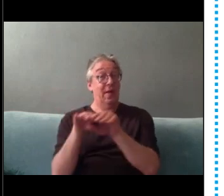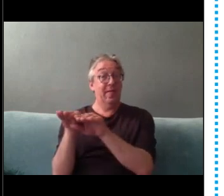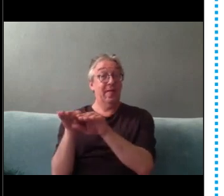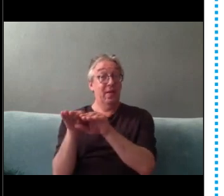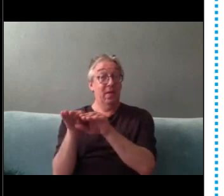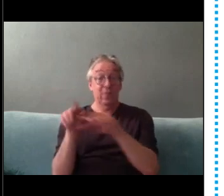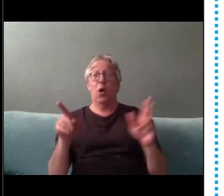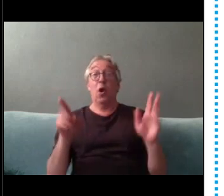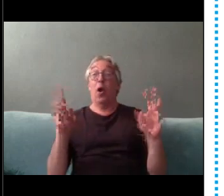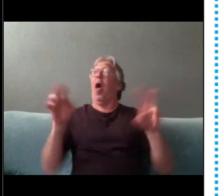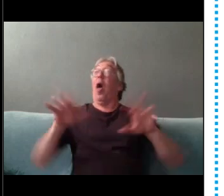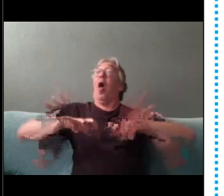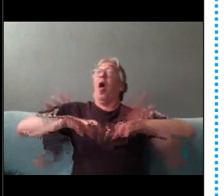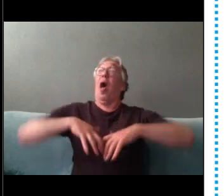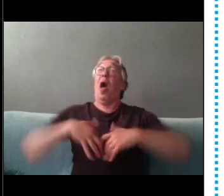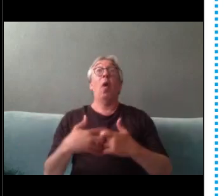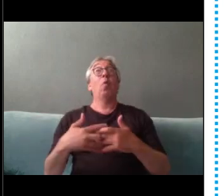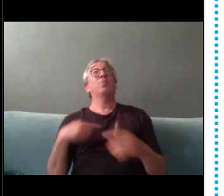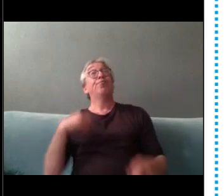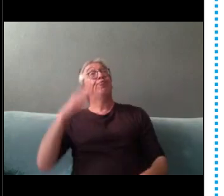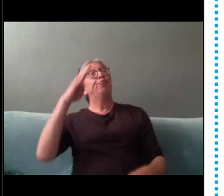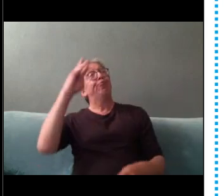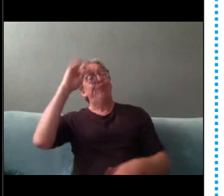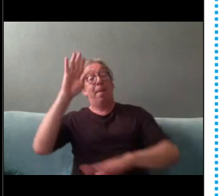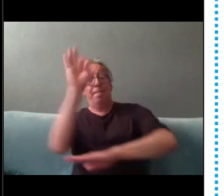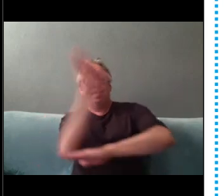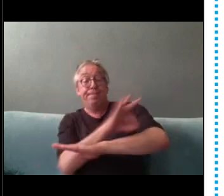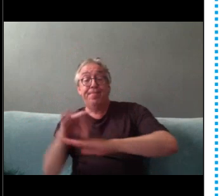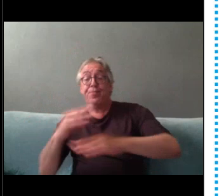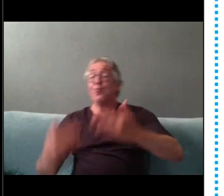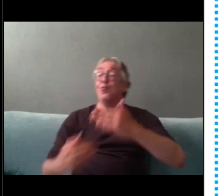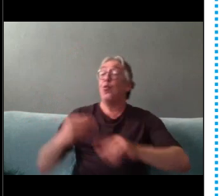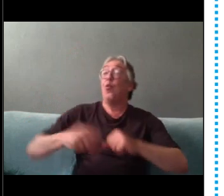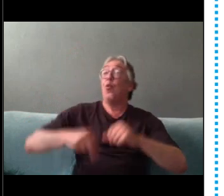And also it's considered transport facilities.